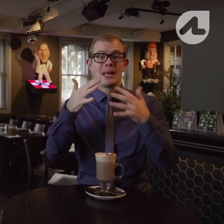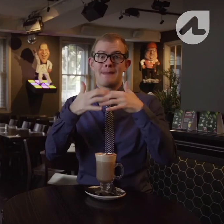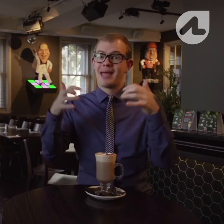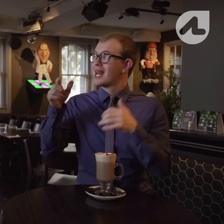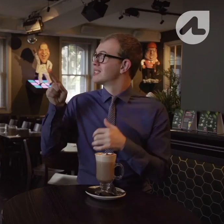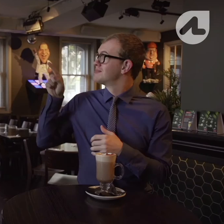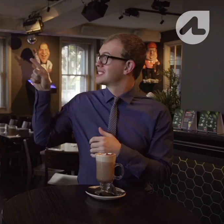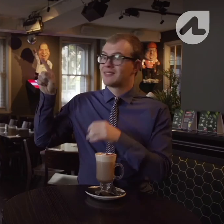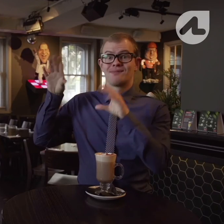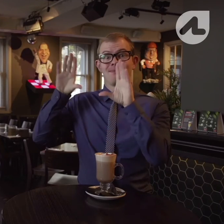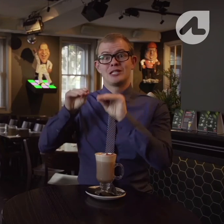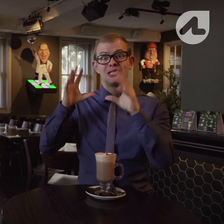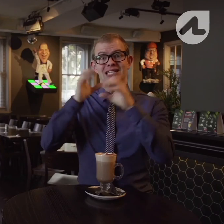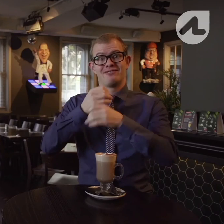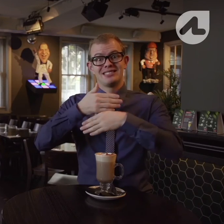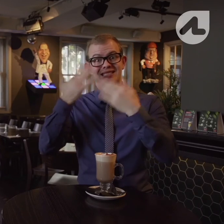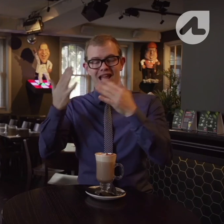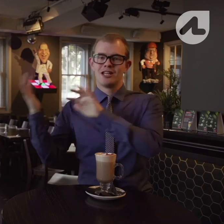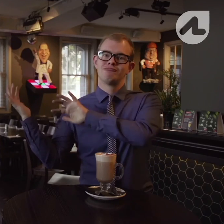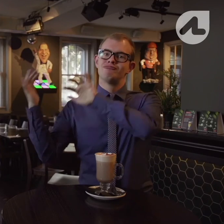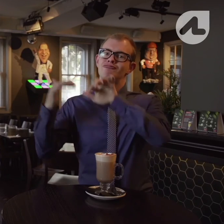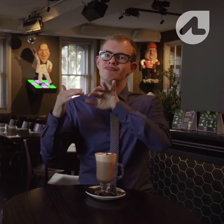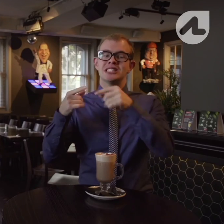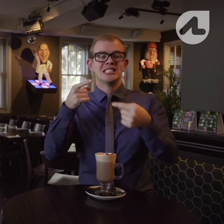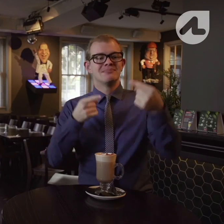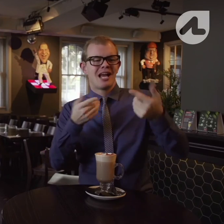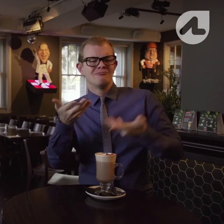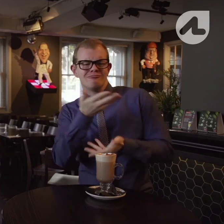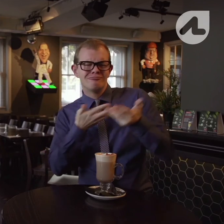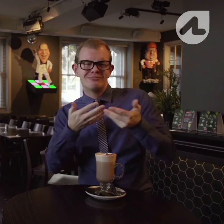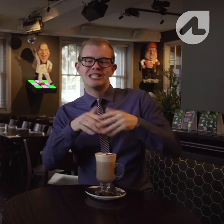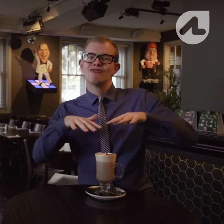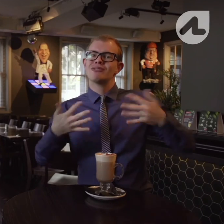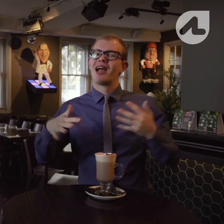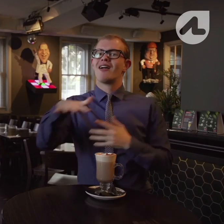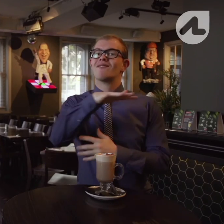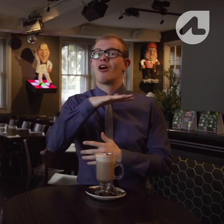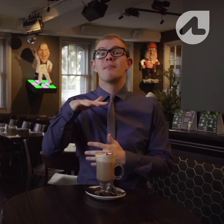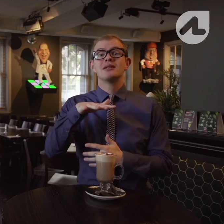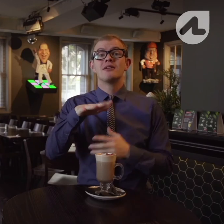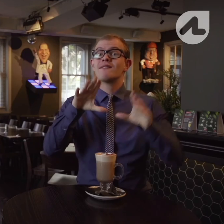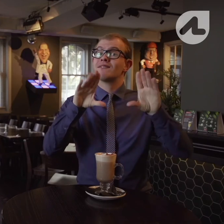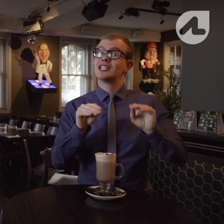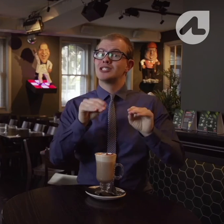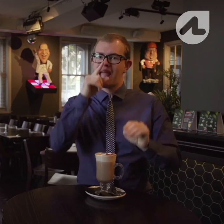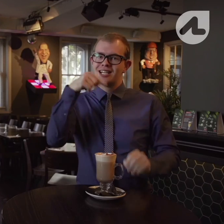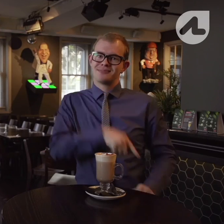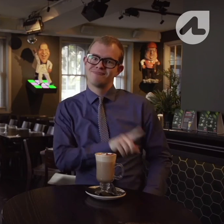Where all of the politicians come at the end of the day... ...to drink, eat and continue debating politics from parliament... ...in a relaxing environment